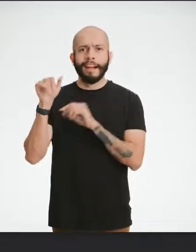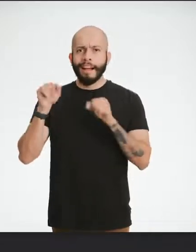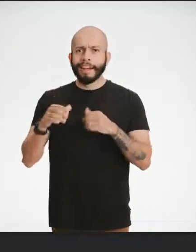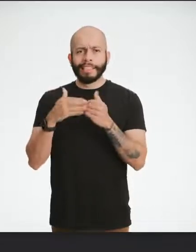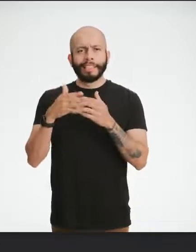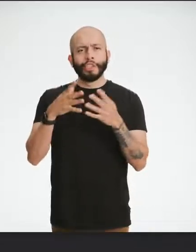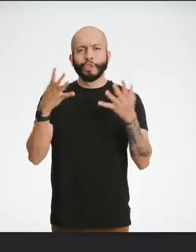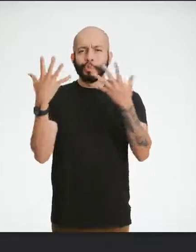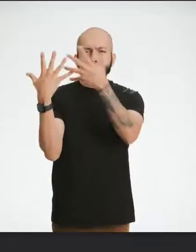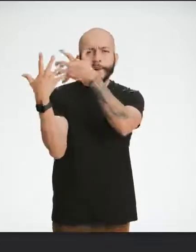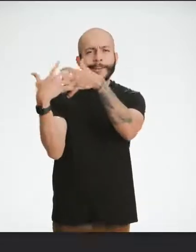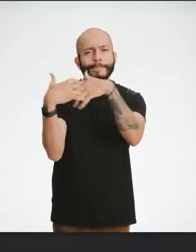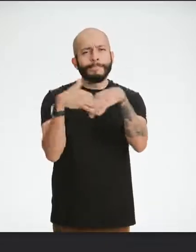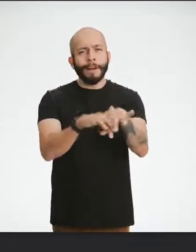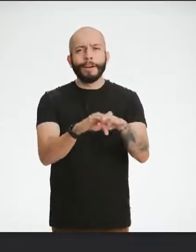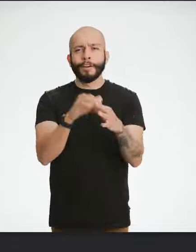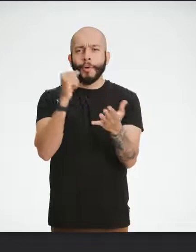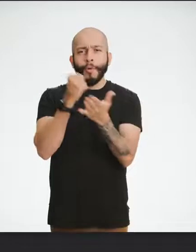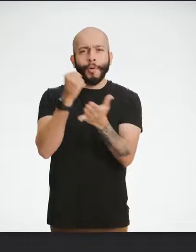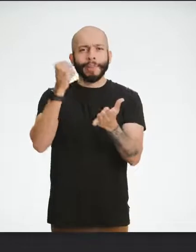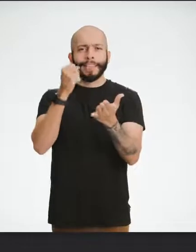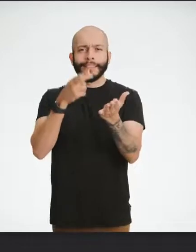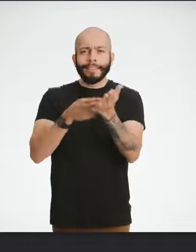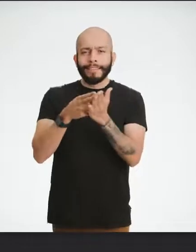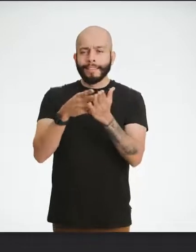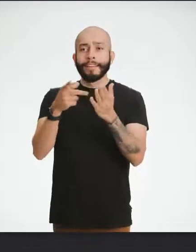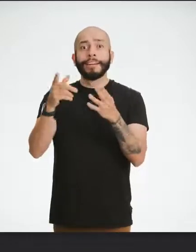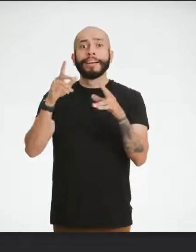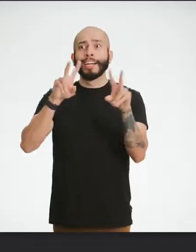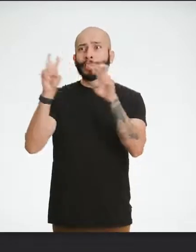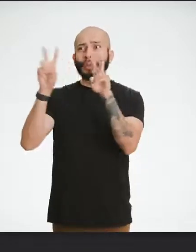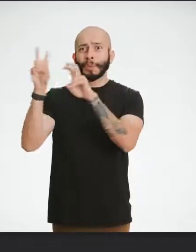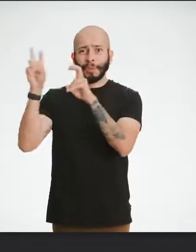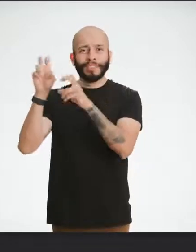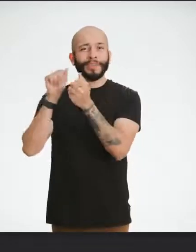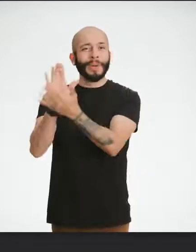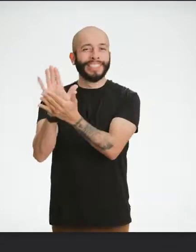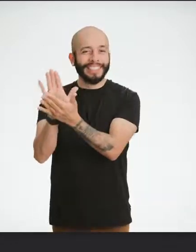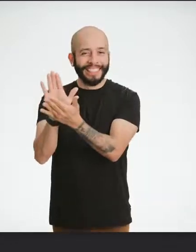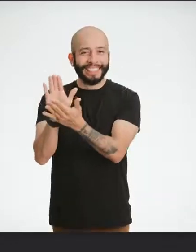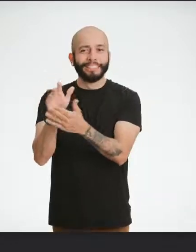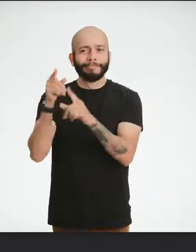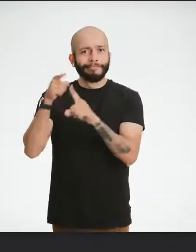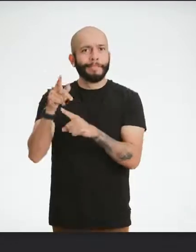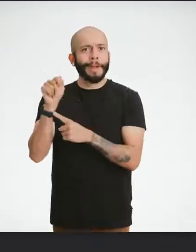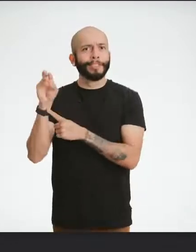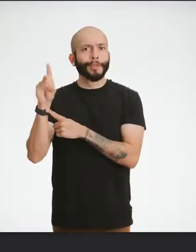Passkeys will streamline your authentication flows and address the top security issues with passwords.